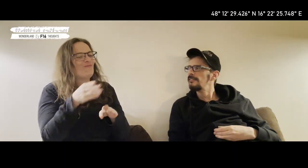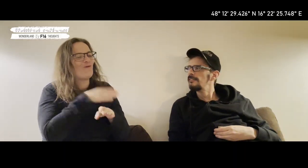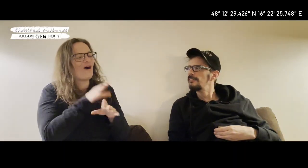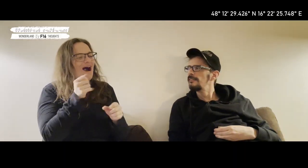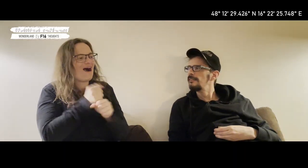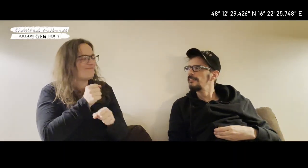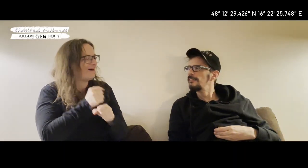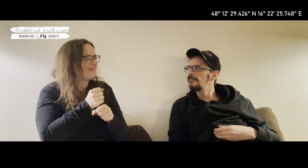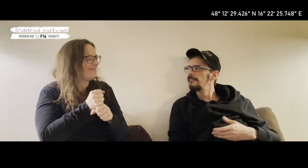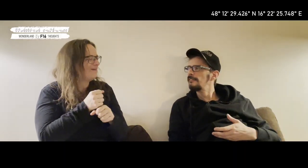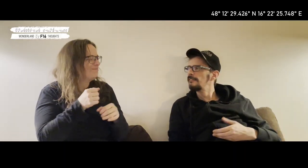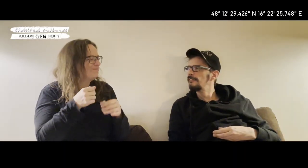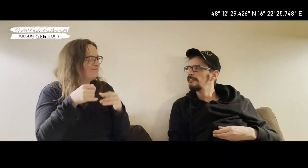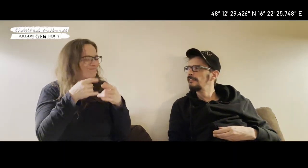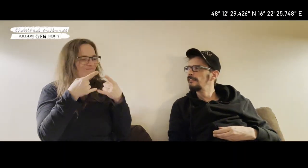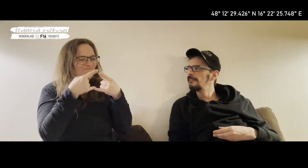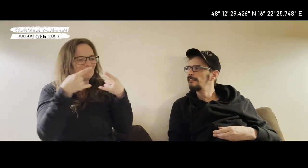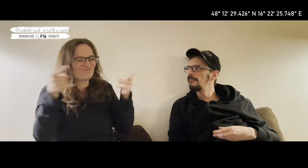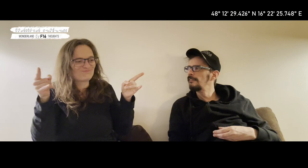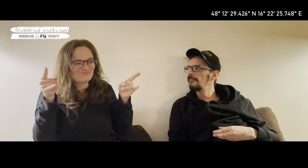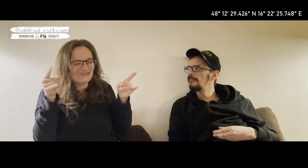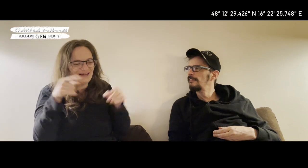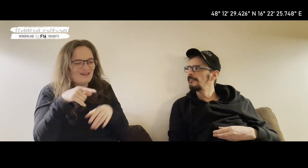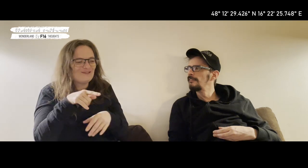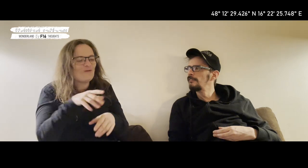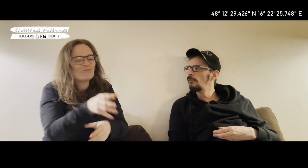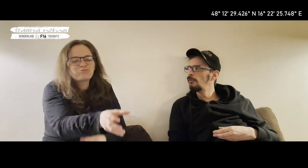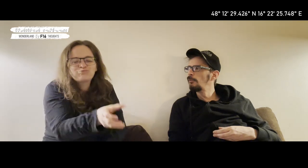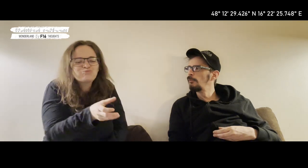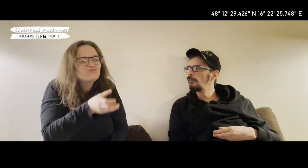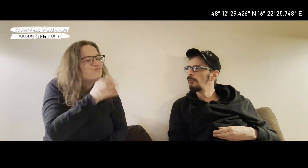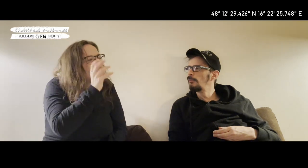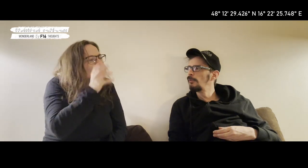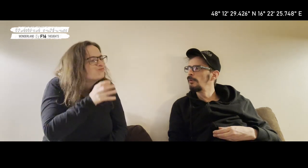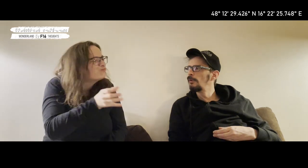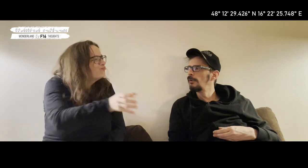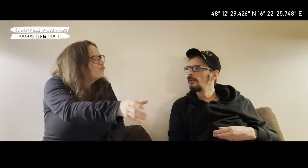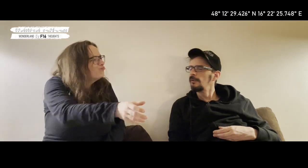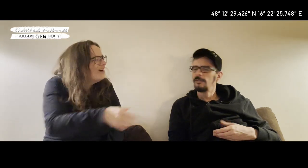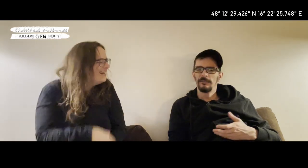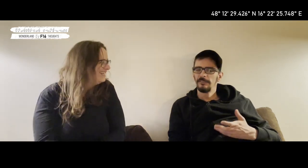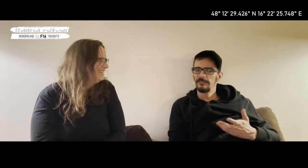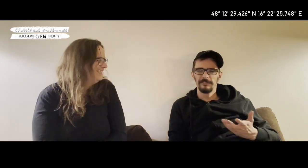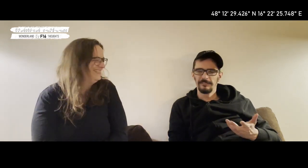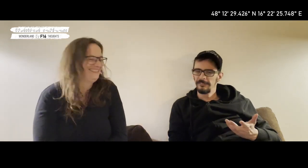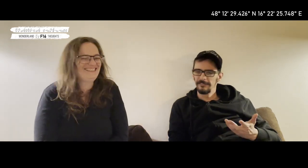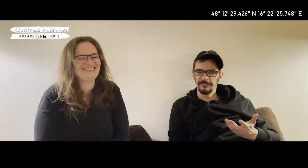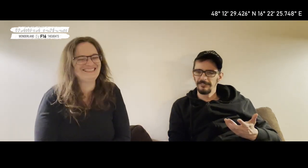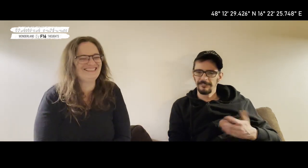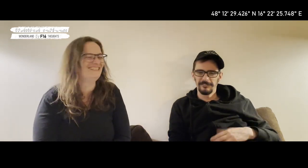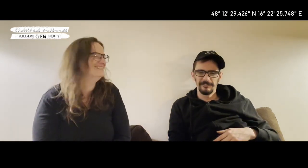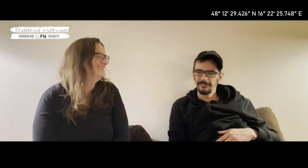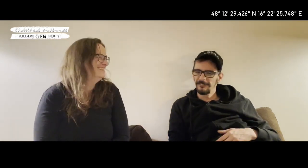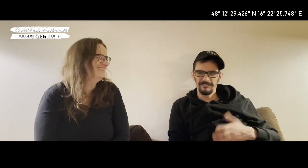How natural everything is for him. It is exactly the same as the construction worker to begin, who had helped himself to stew and coffee.